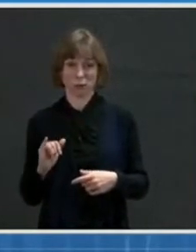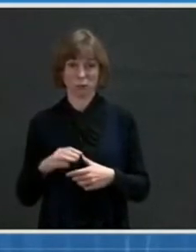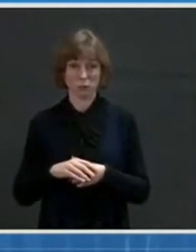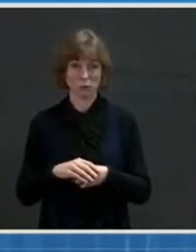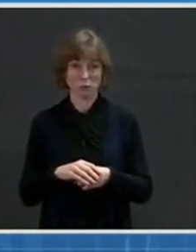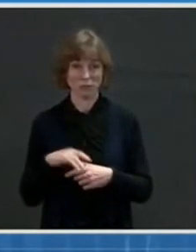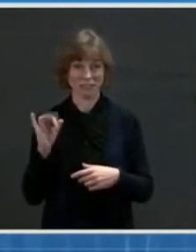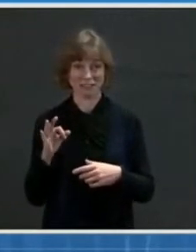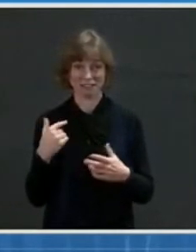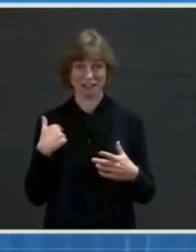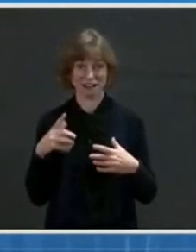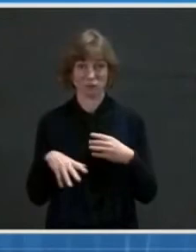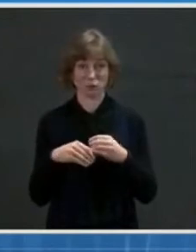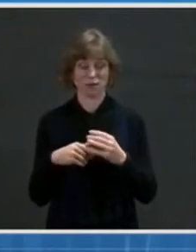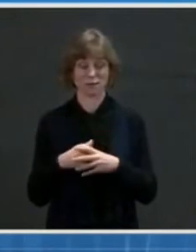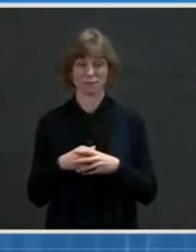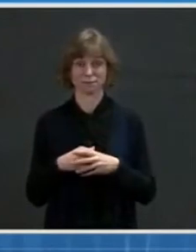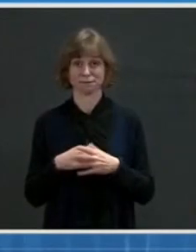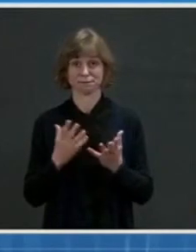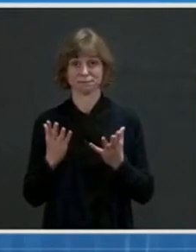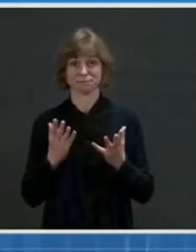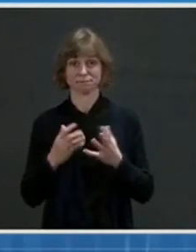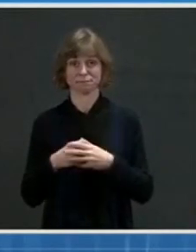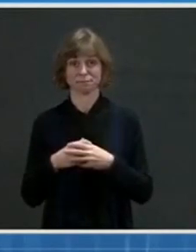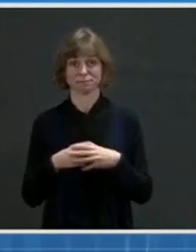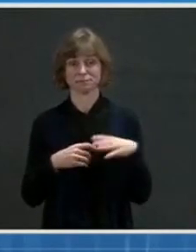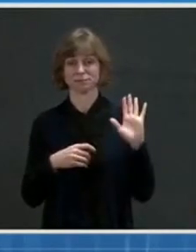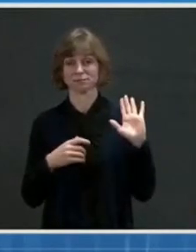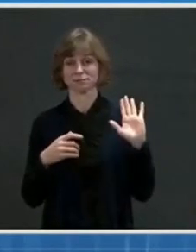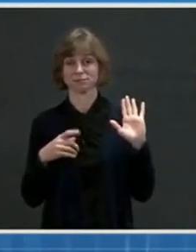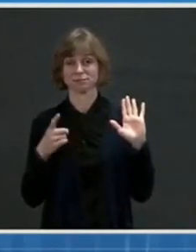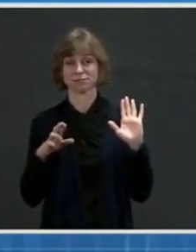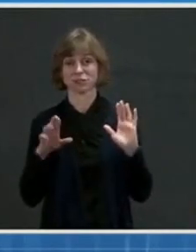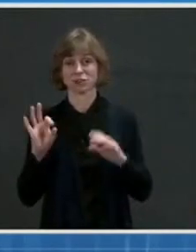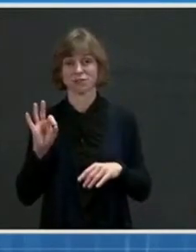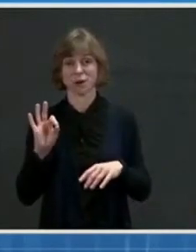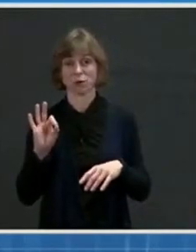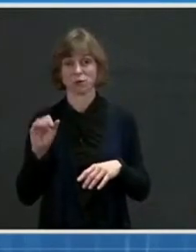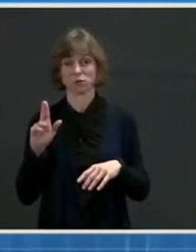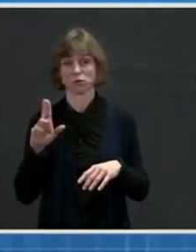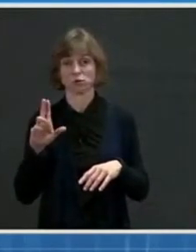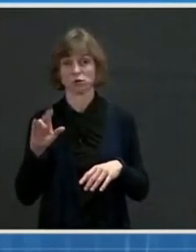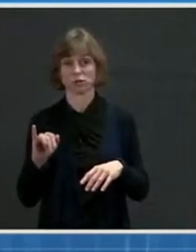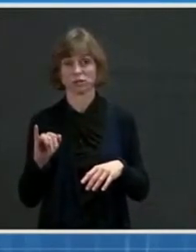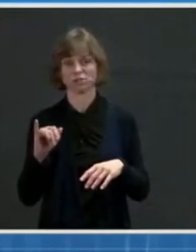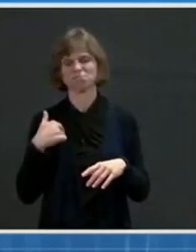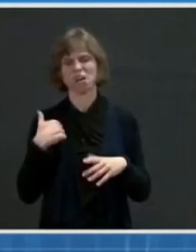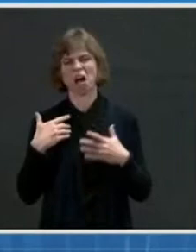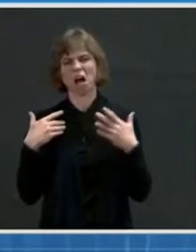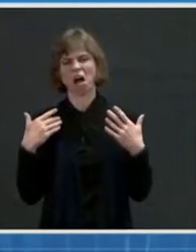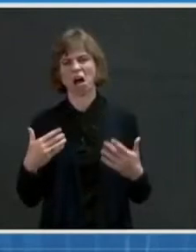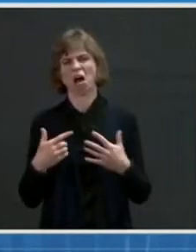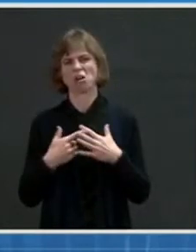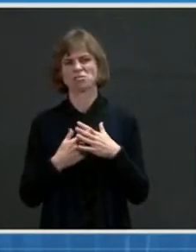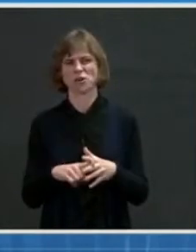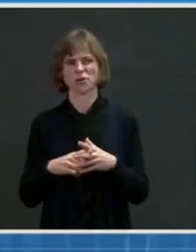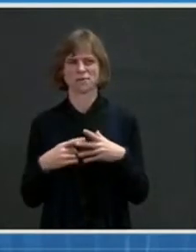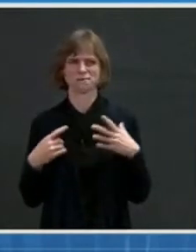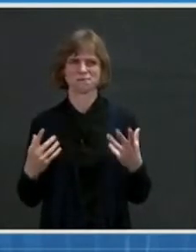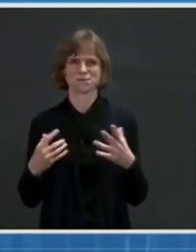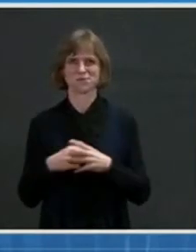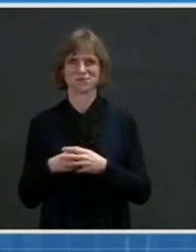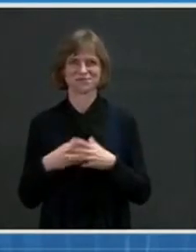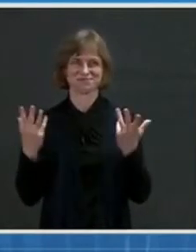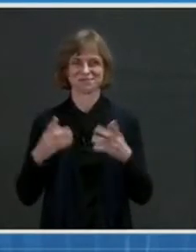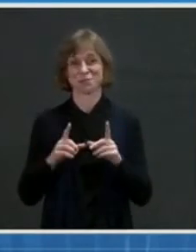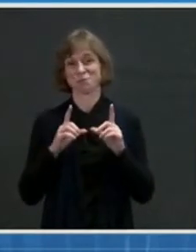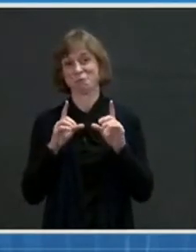COMMENT ON THAT, AND THEN I